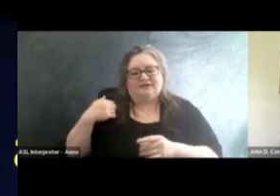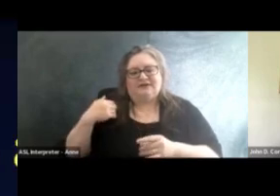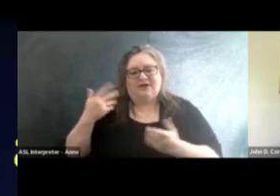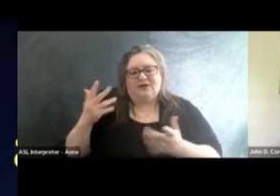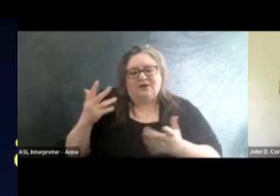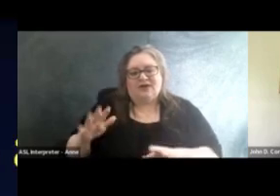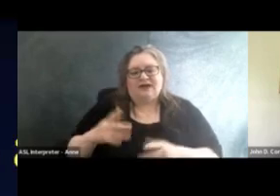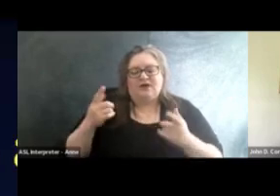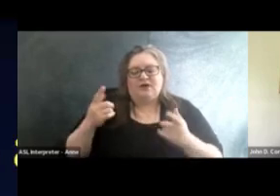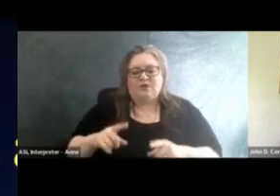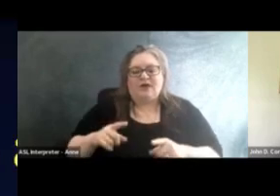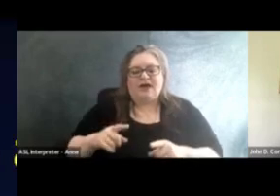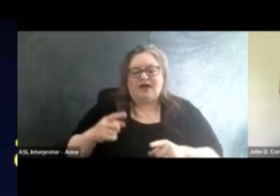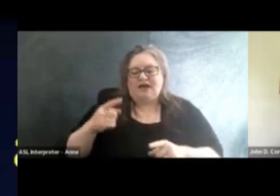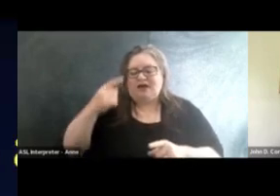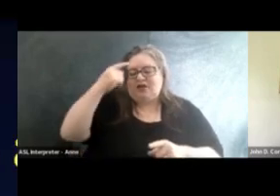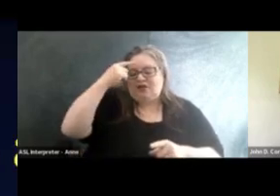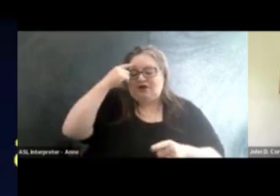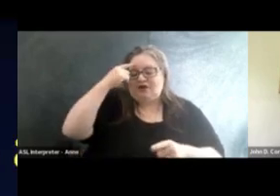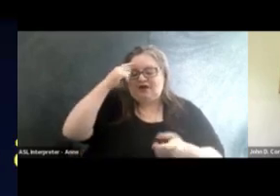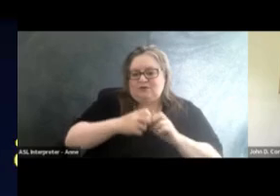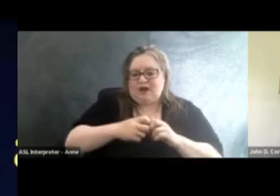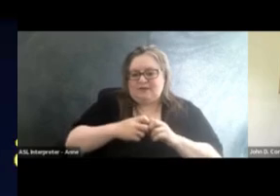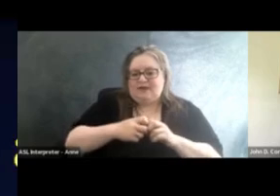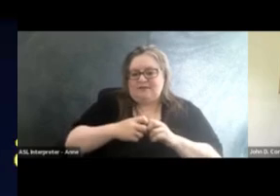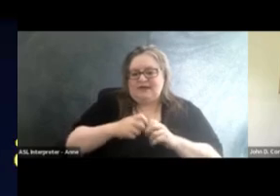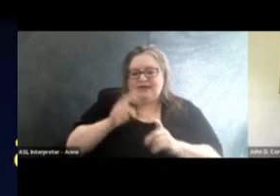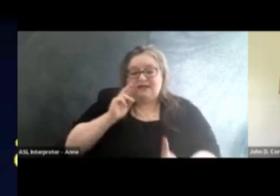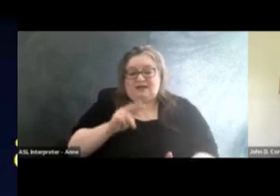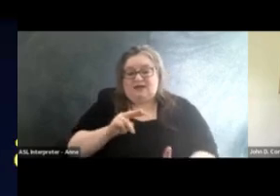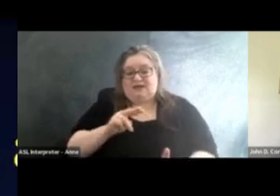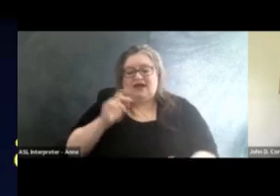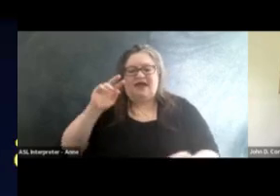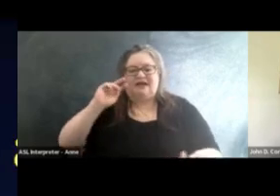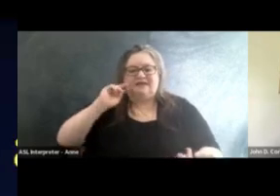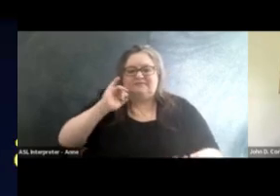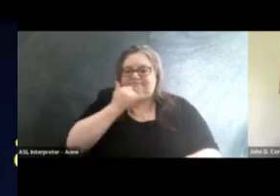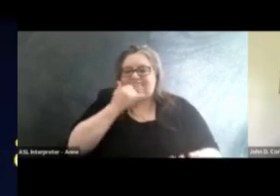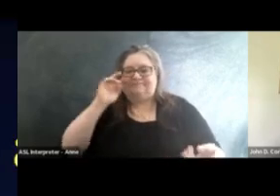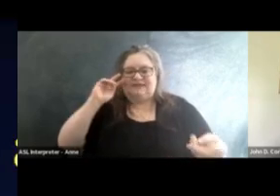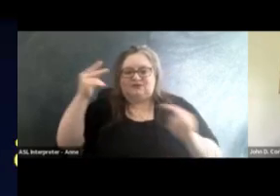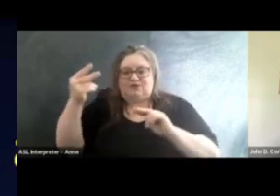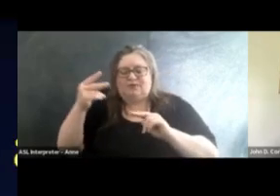when a a neurologic problem is misinterpreted by staff as resistance, resistance to